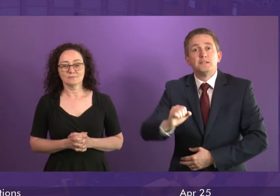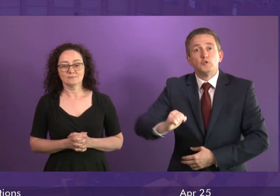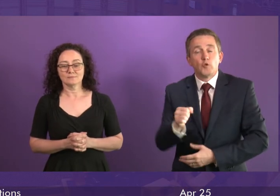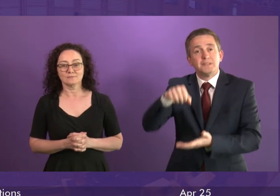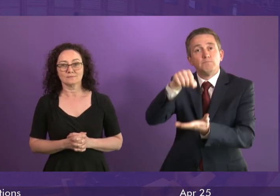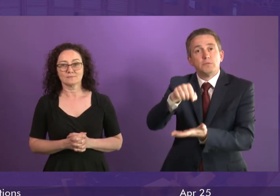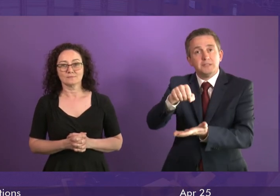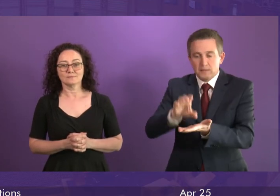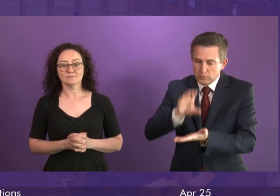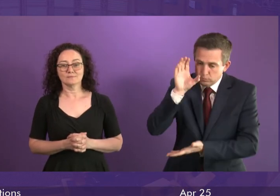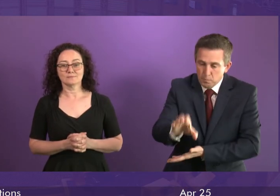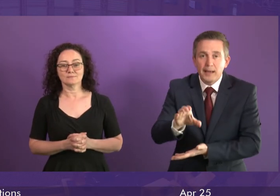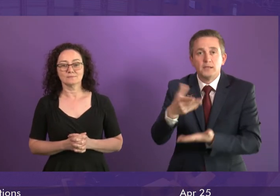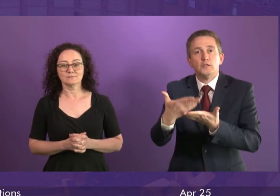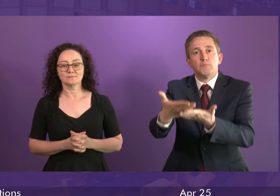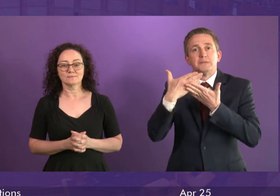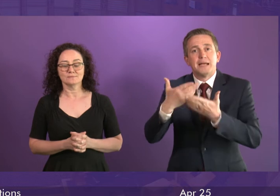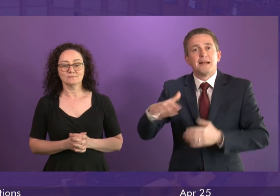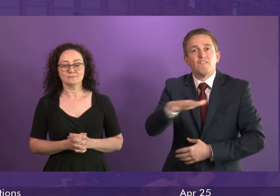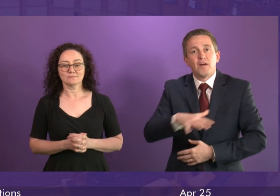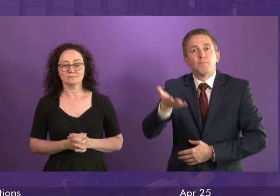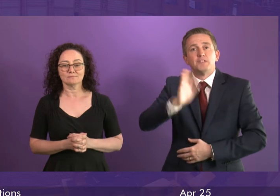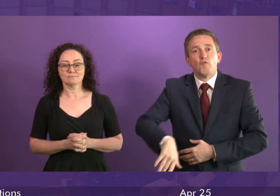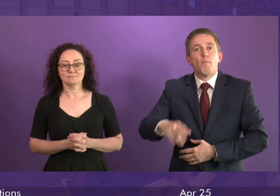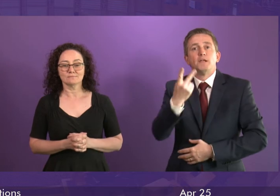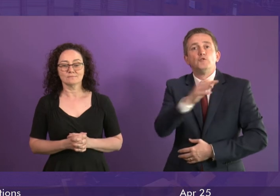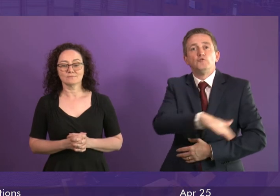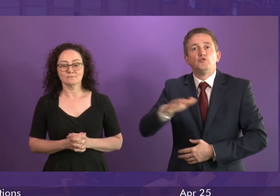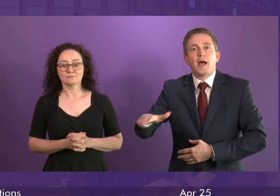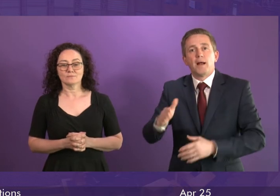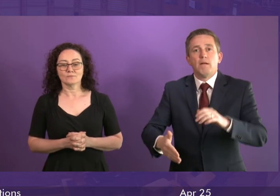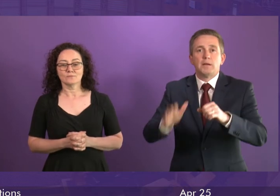is needed to protect families from the impact of the two-child cap. However, over the recess,